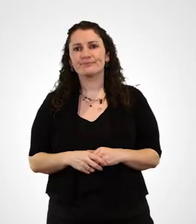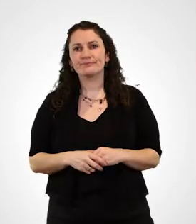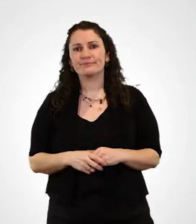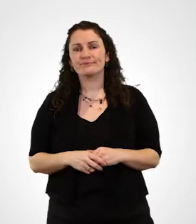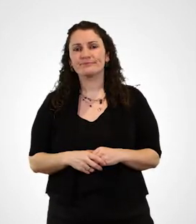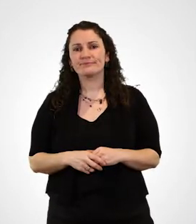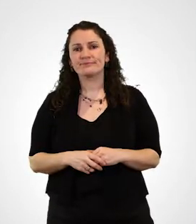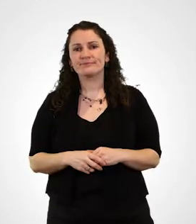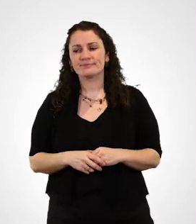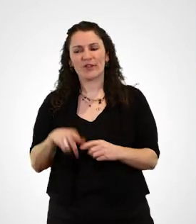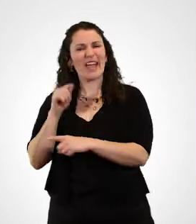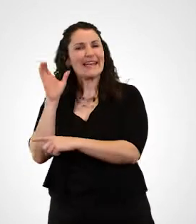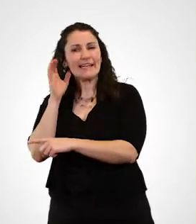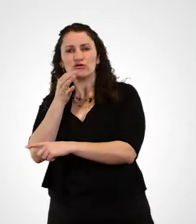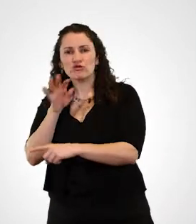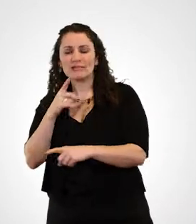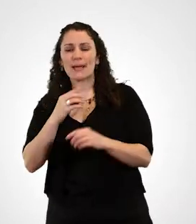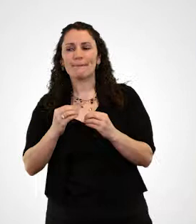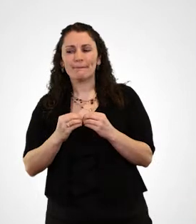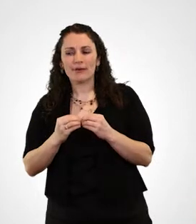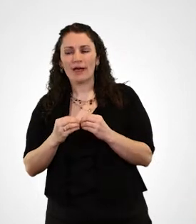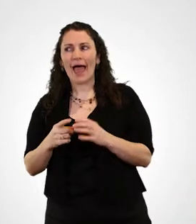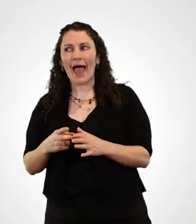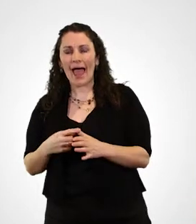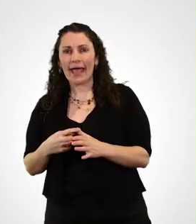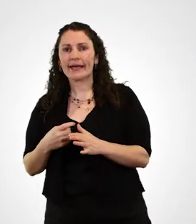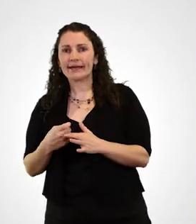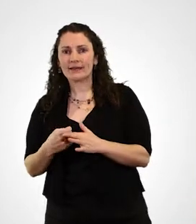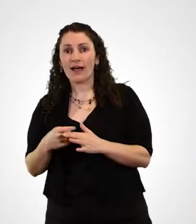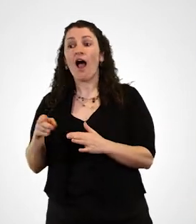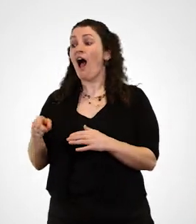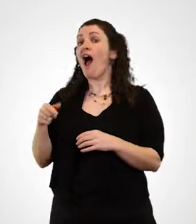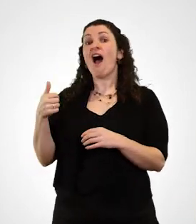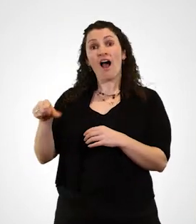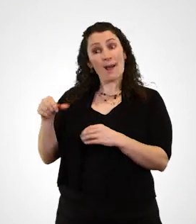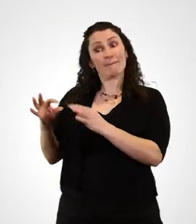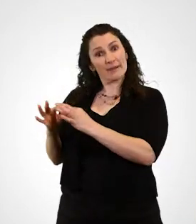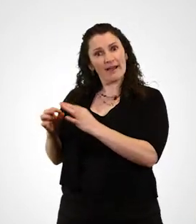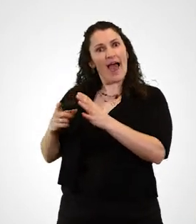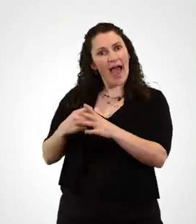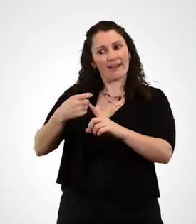B-A-K, bake. Bake. B-A-K, bake. Good job.